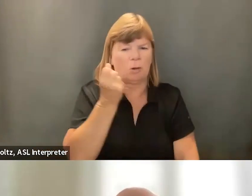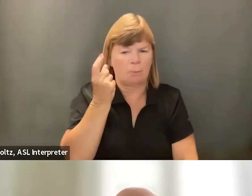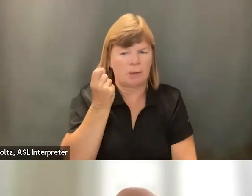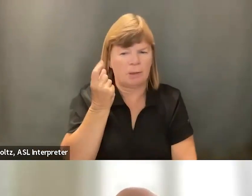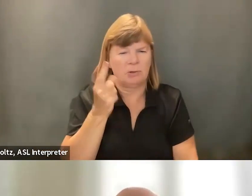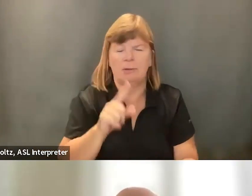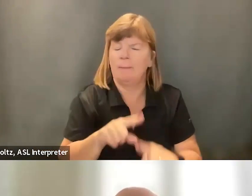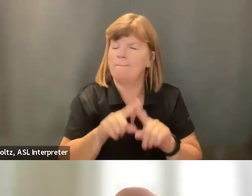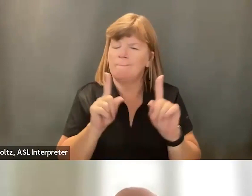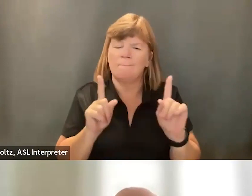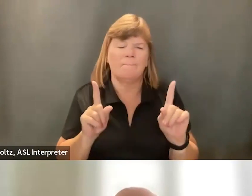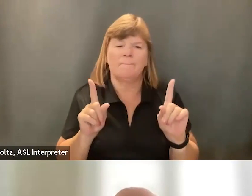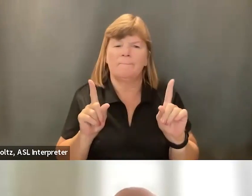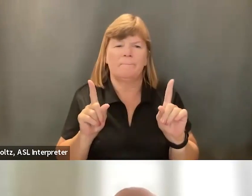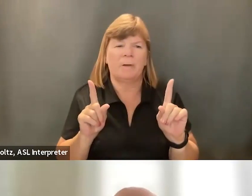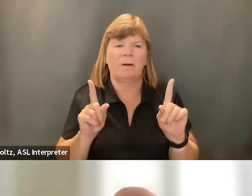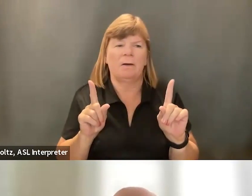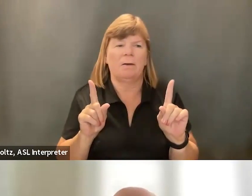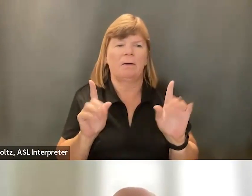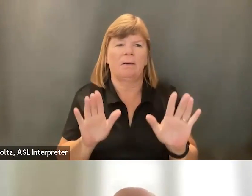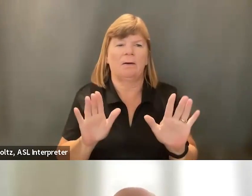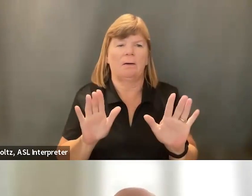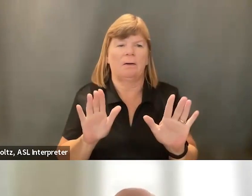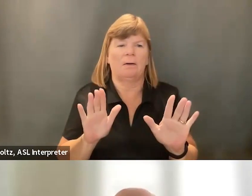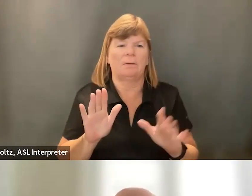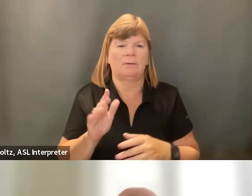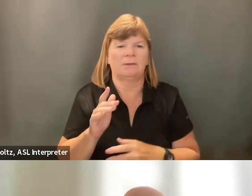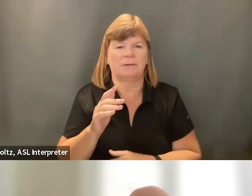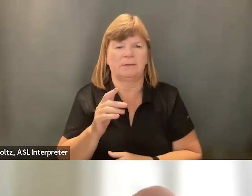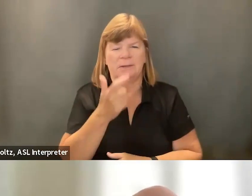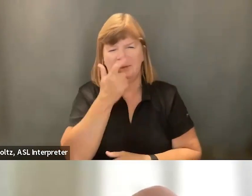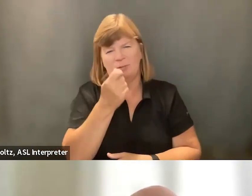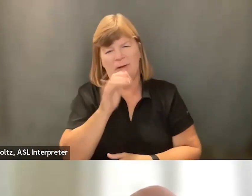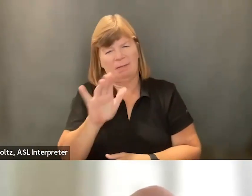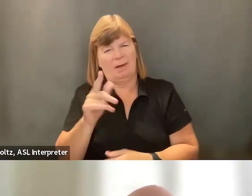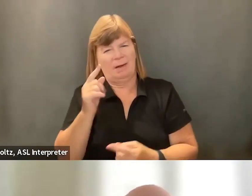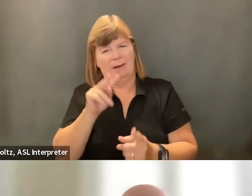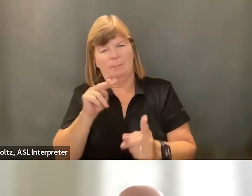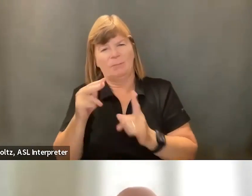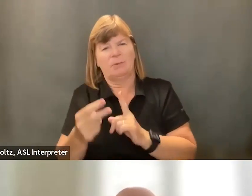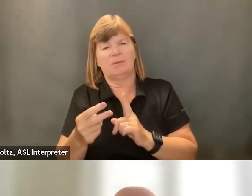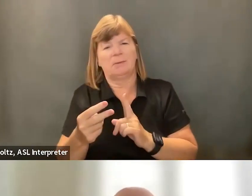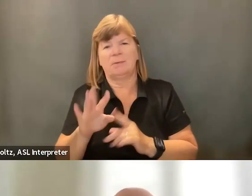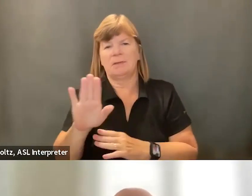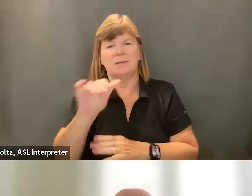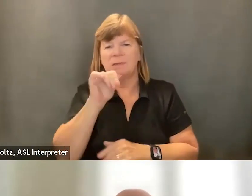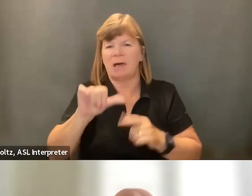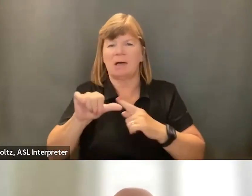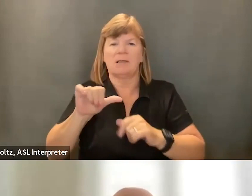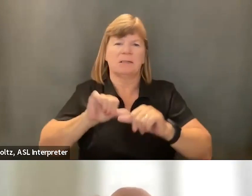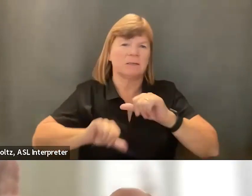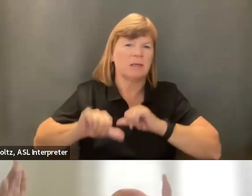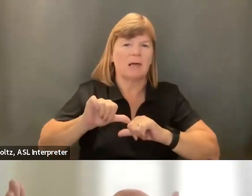what's what's uh unique about this thinking is it's not a science or social studies curriculum